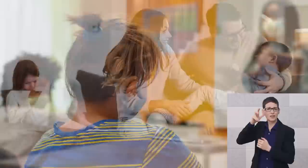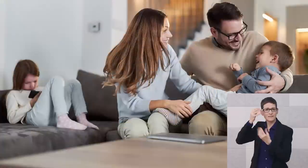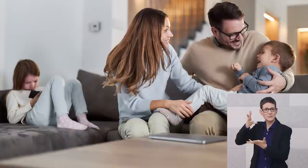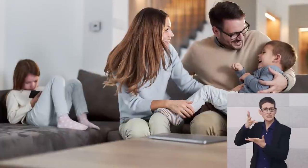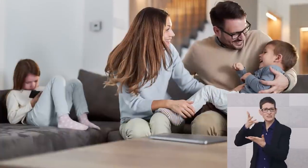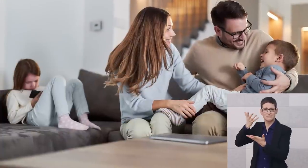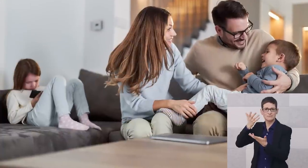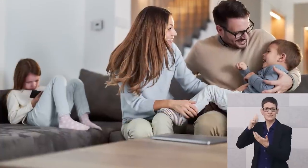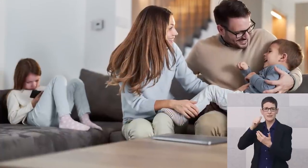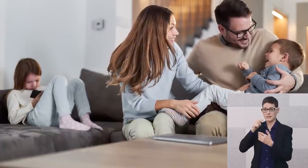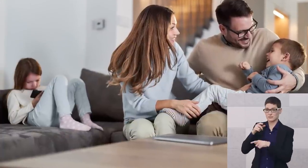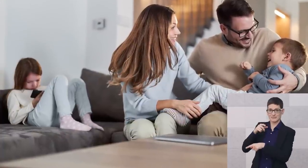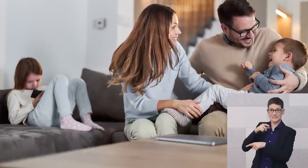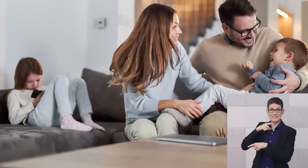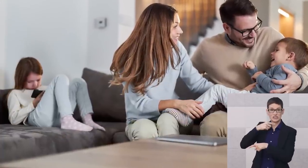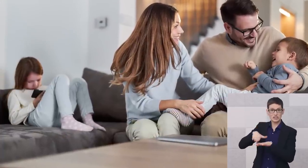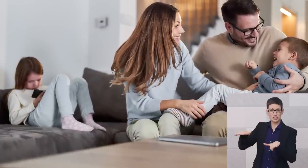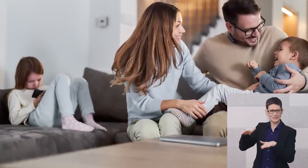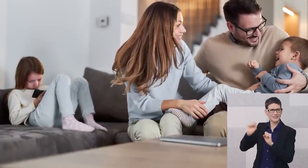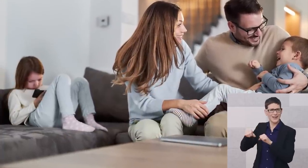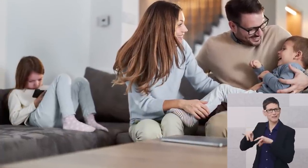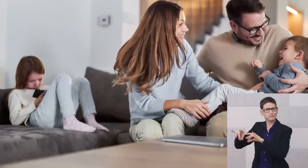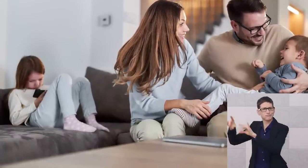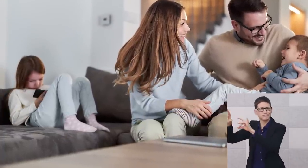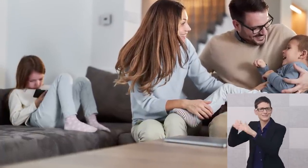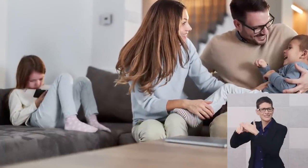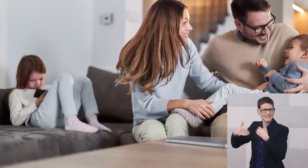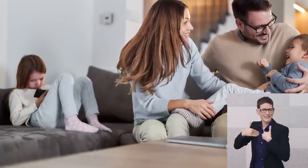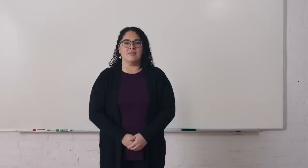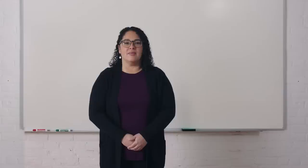by ‘overhearing’ their caregivers as hearing children do.